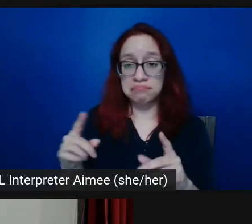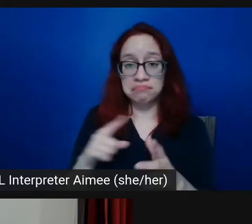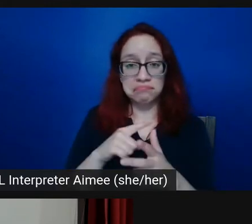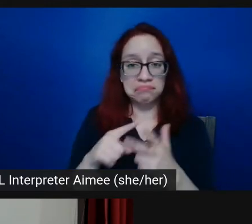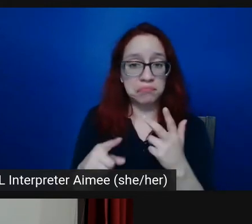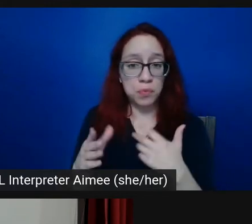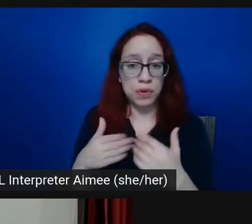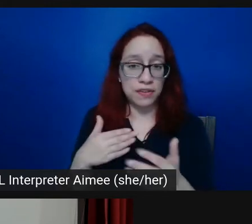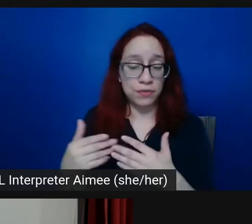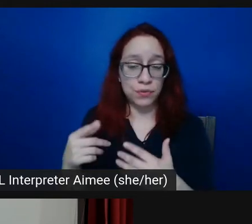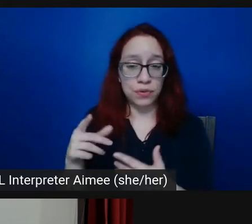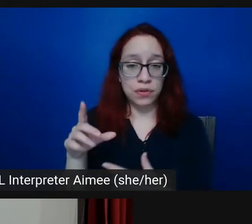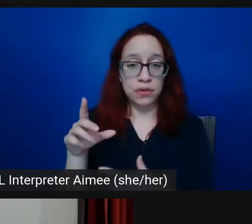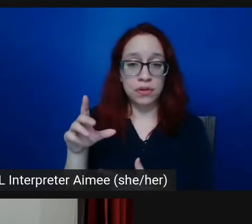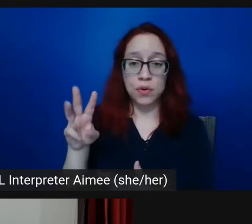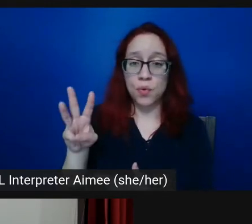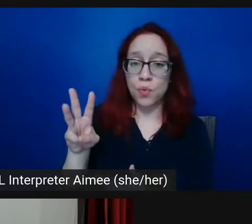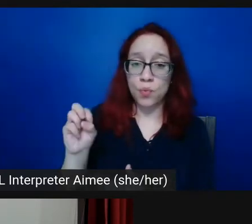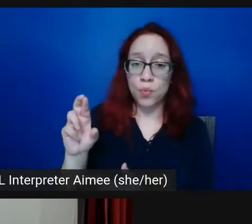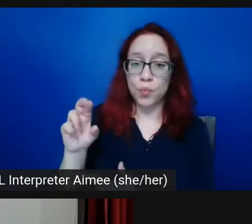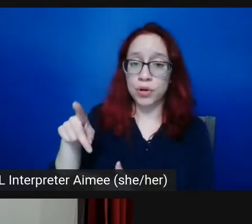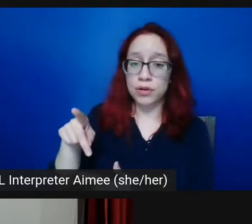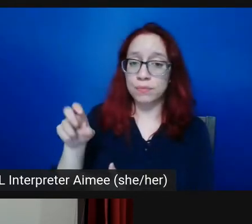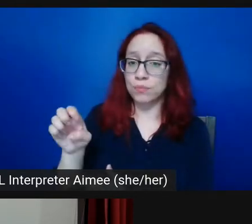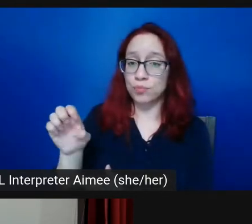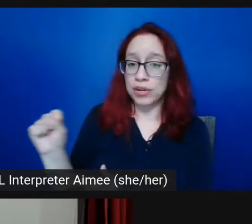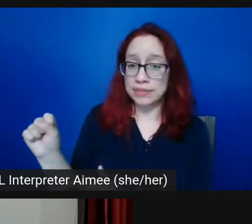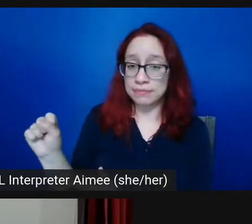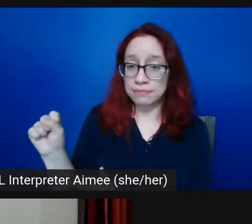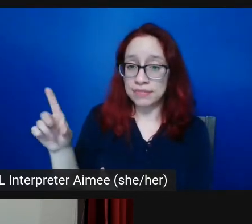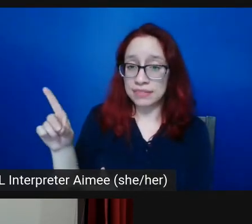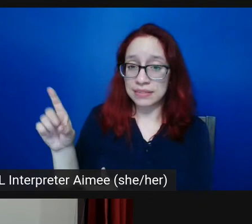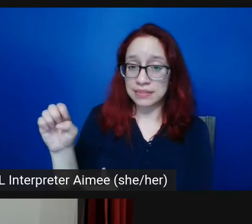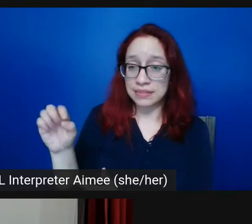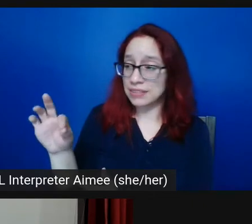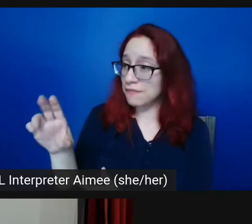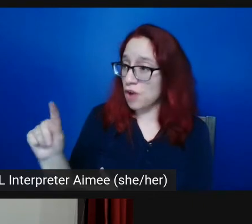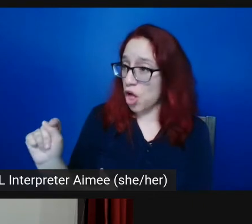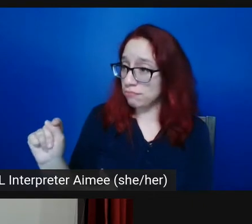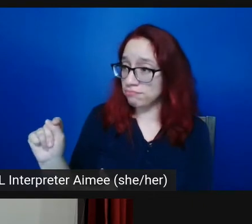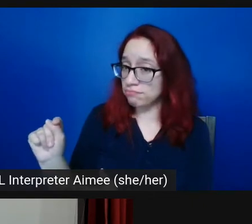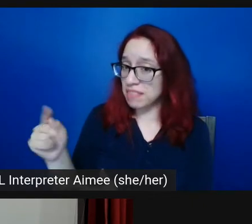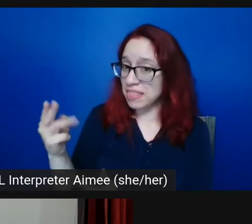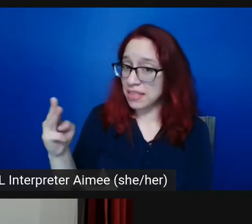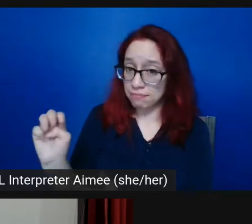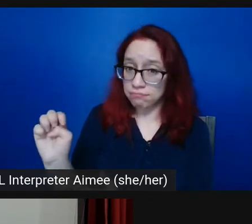were press default themes, and start using it straight away, and you can get a good output.